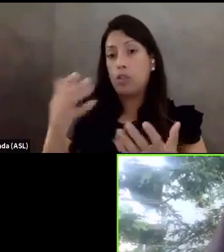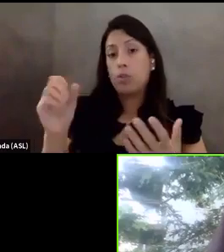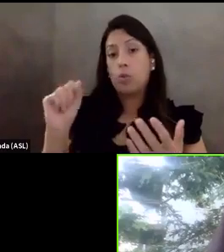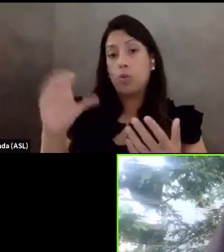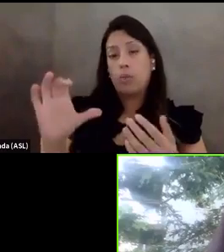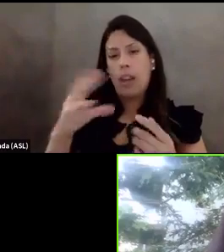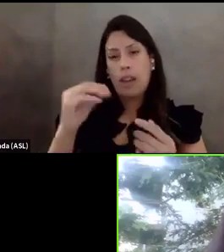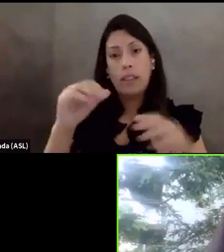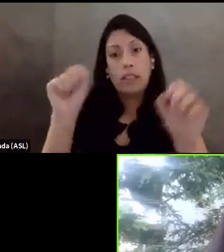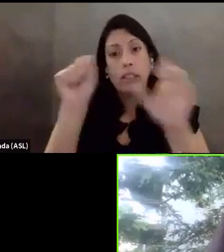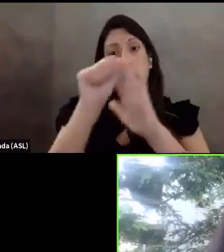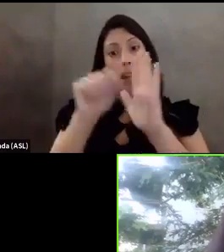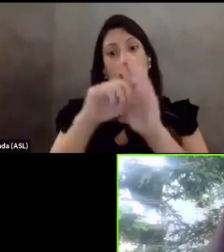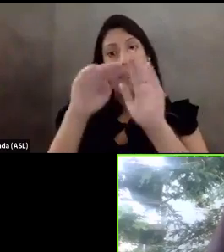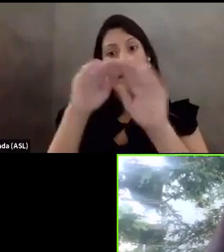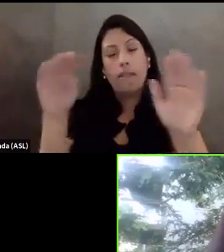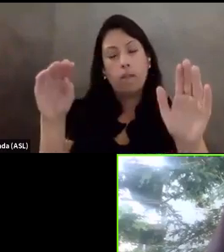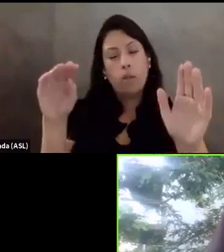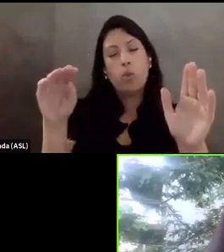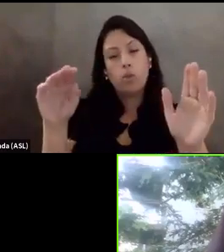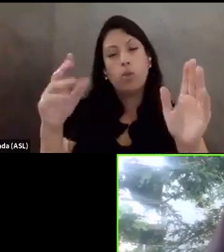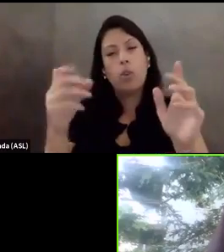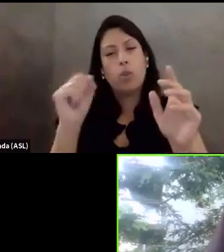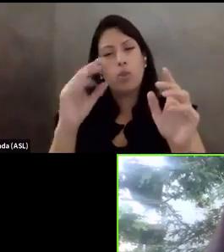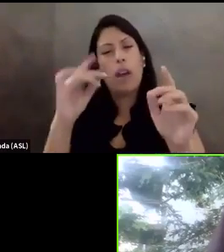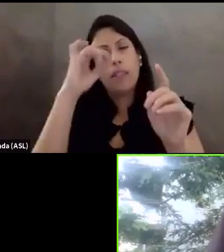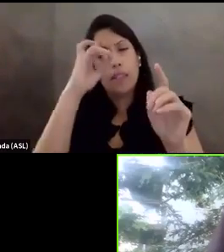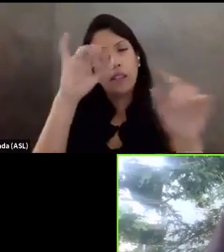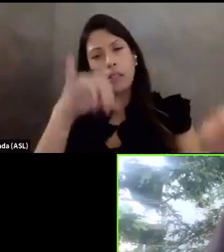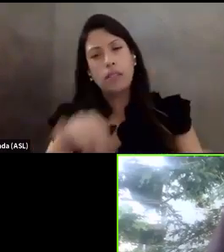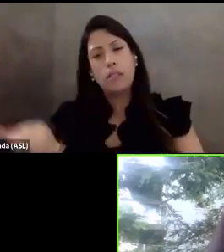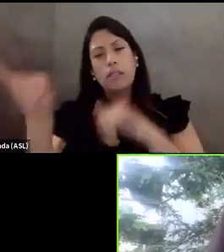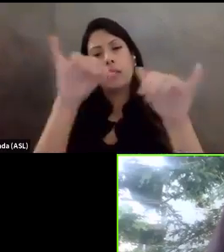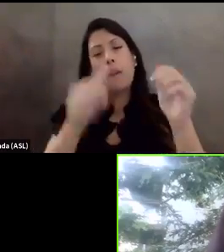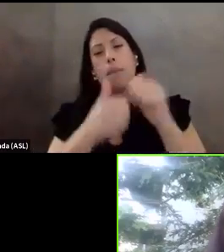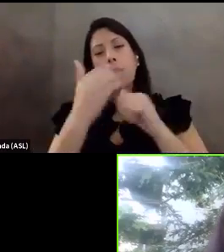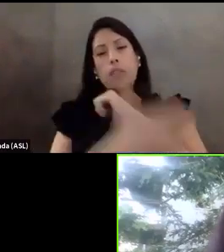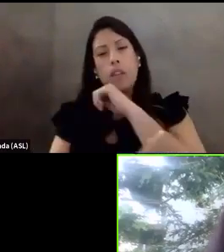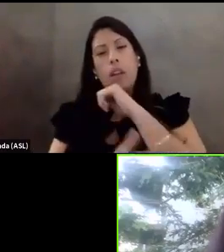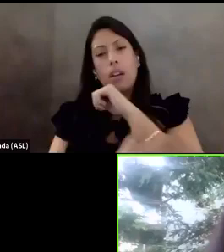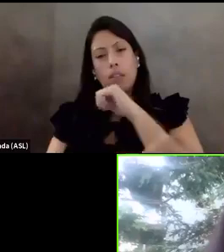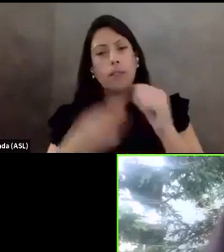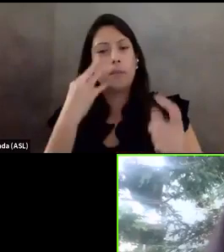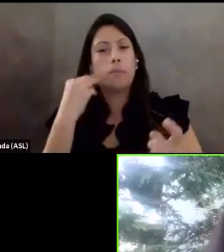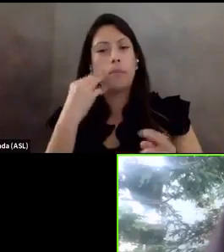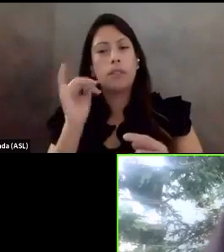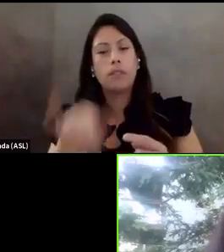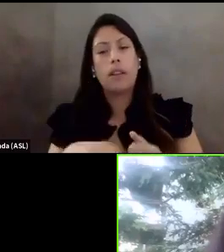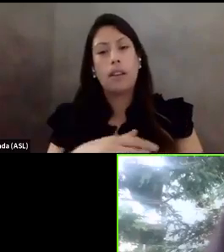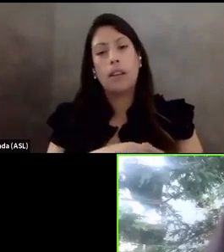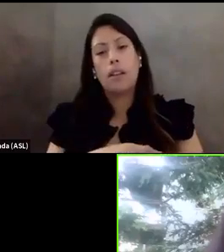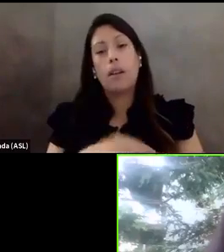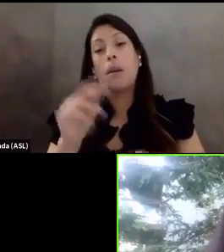state level, suggesting that probably all counties are facing that people have to be willing to give that